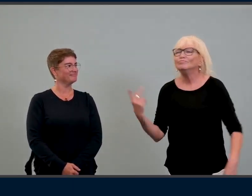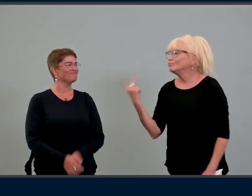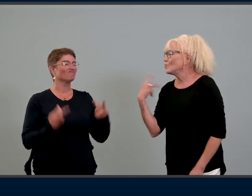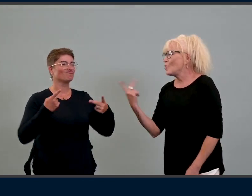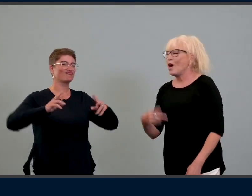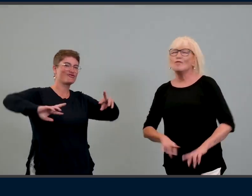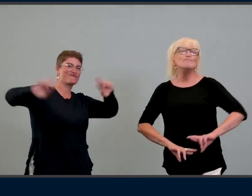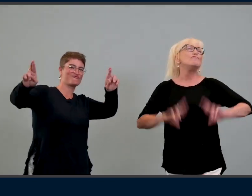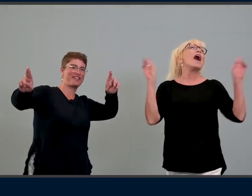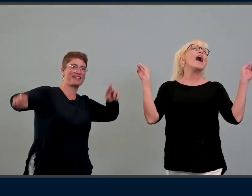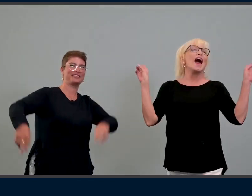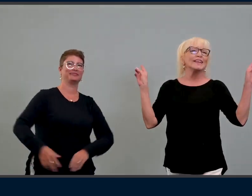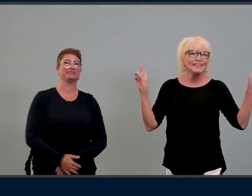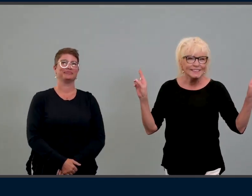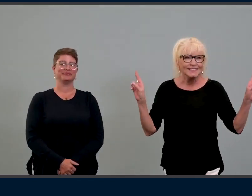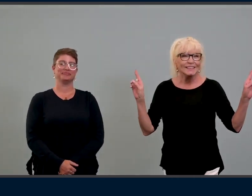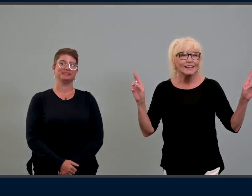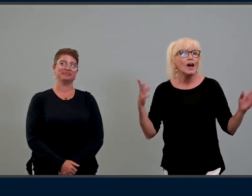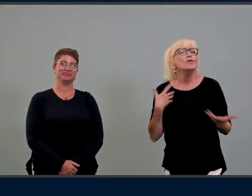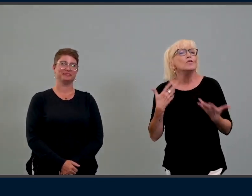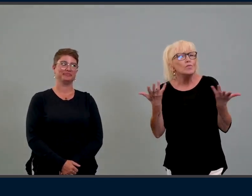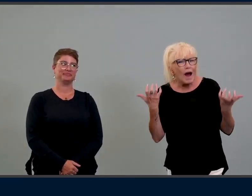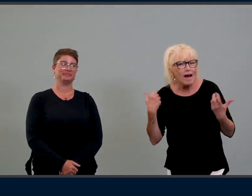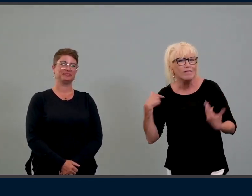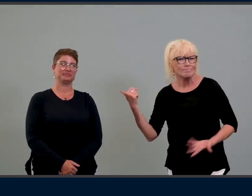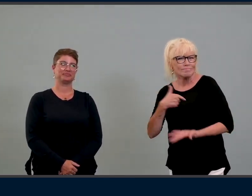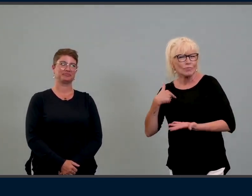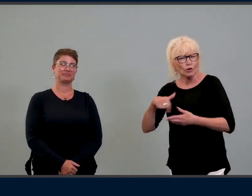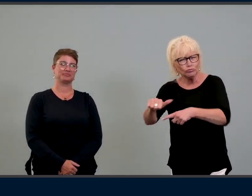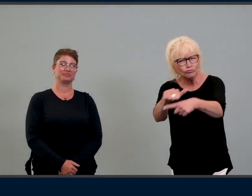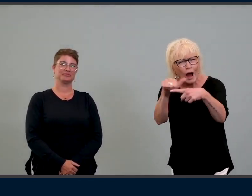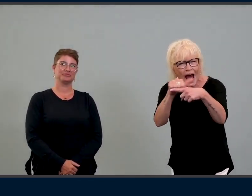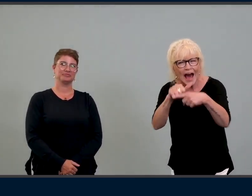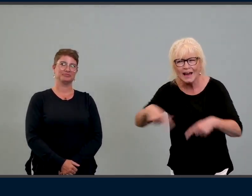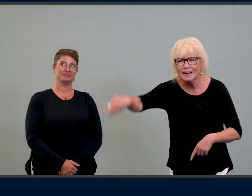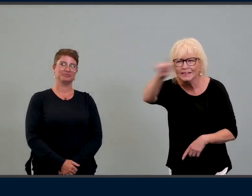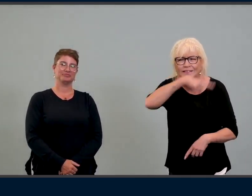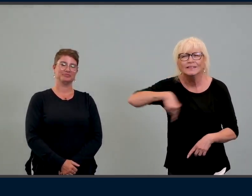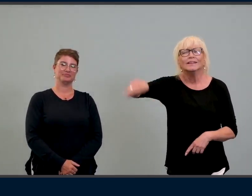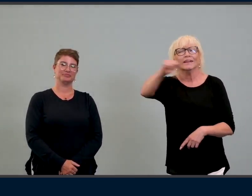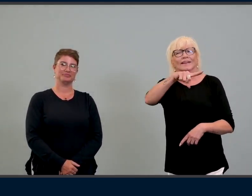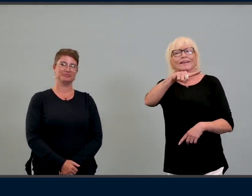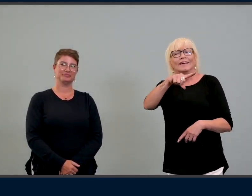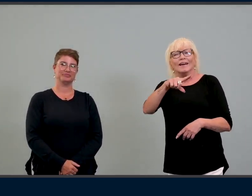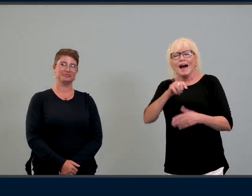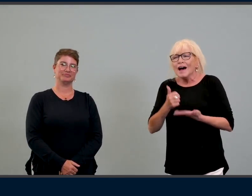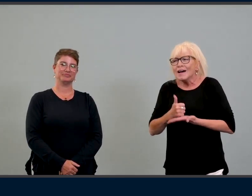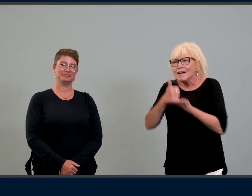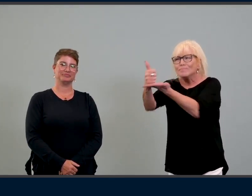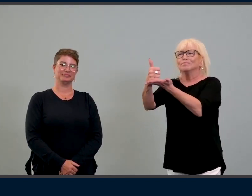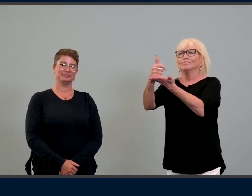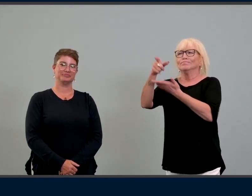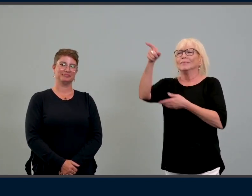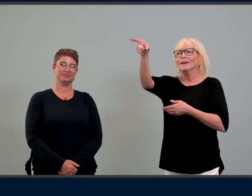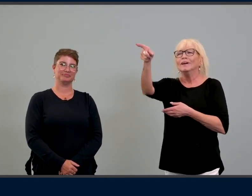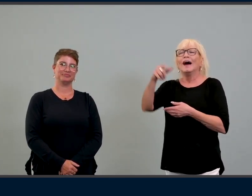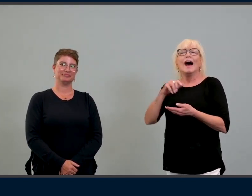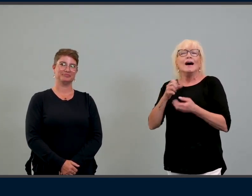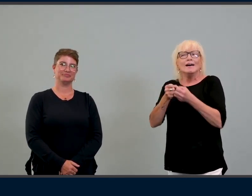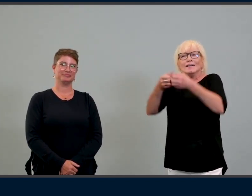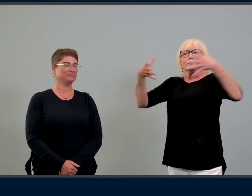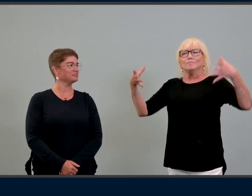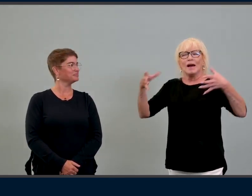of you ready? We're ready. Rebecca and I would love to train you. We